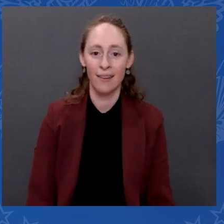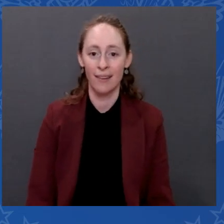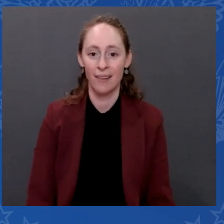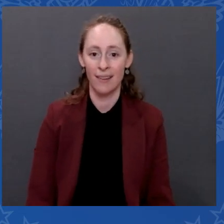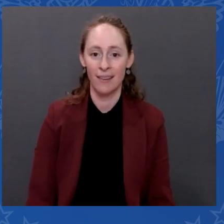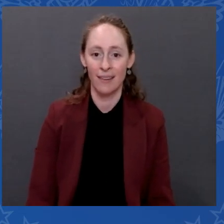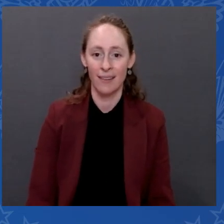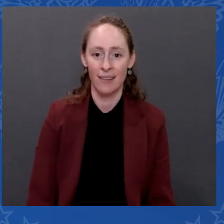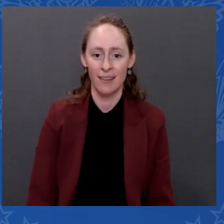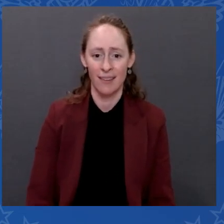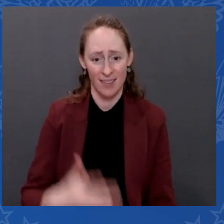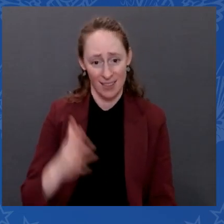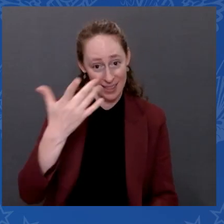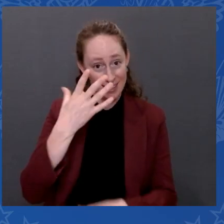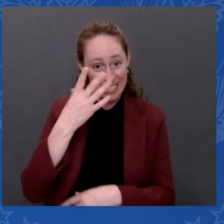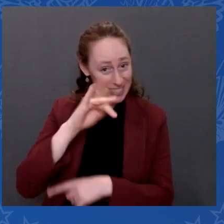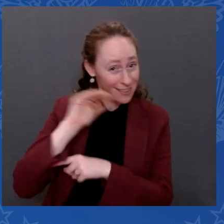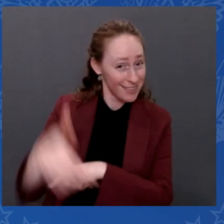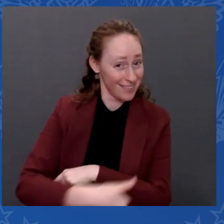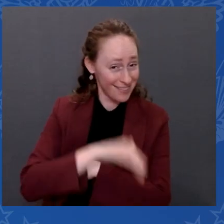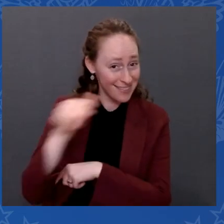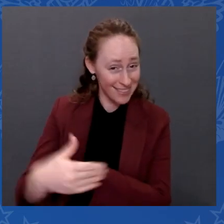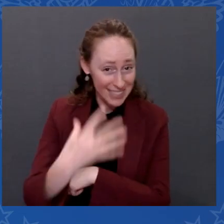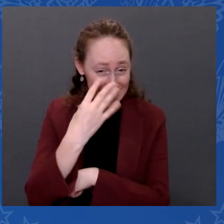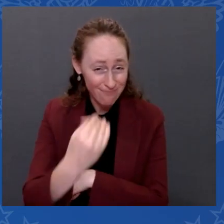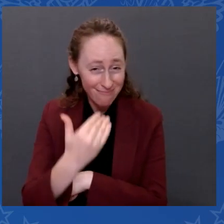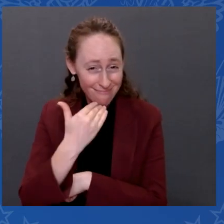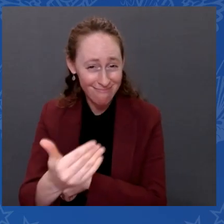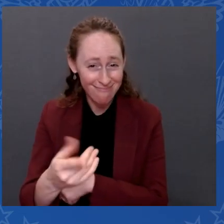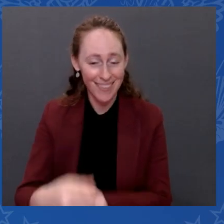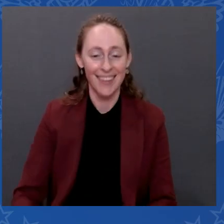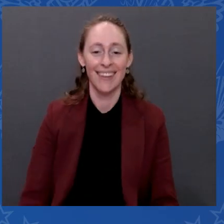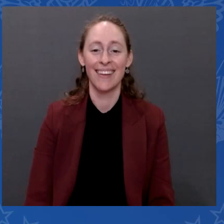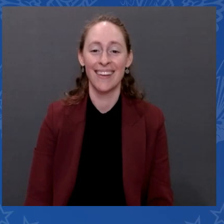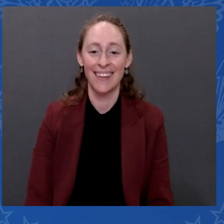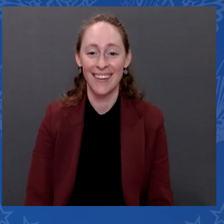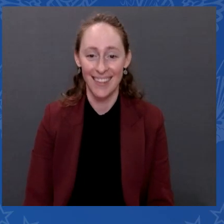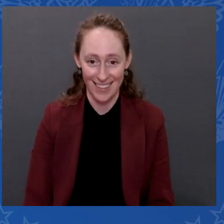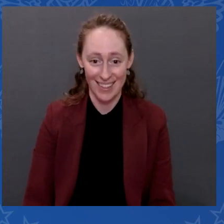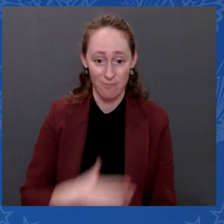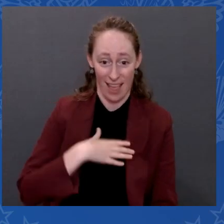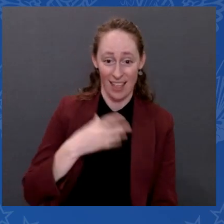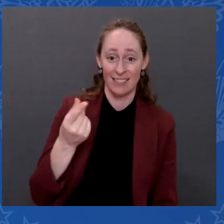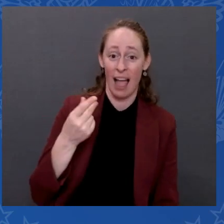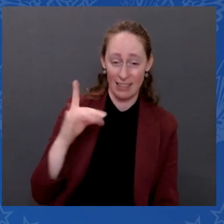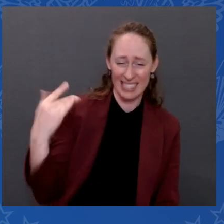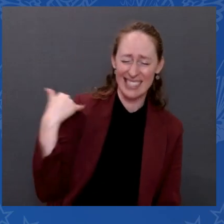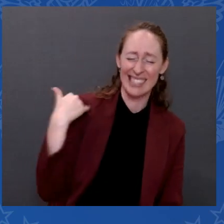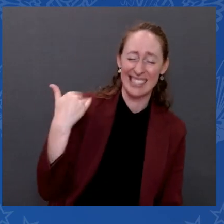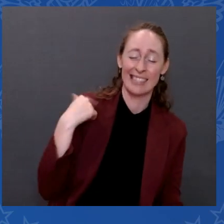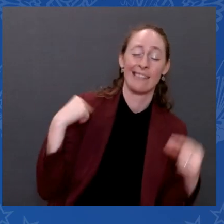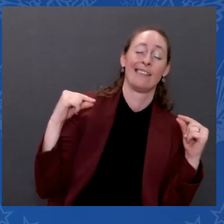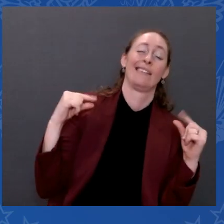Matter of fact, my dog had to wake me up this morning. My wife's not here. She usually takes him out in the morning while I'm upstairs working out.